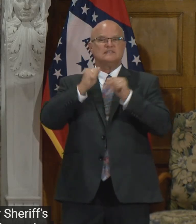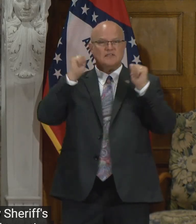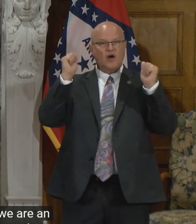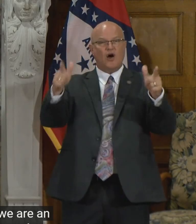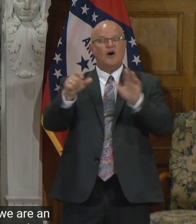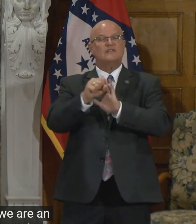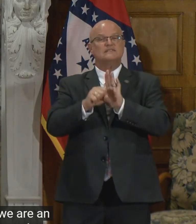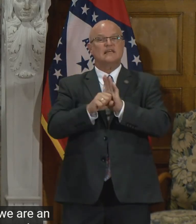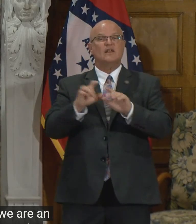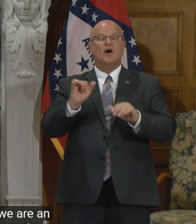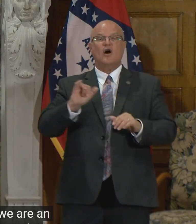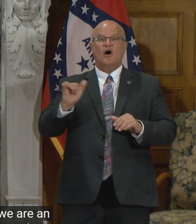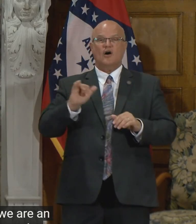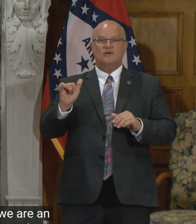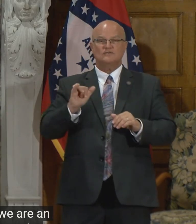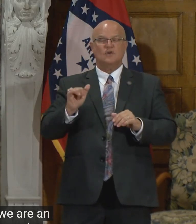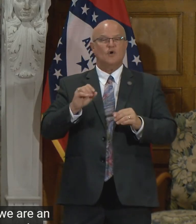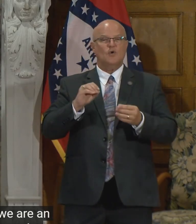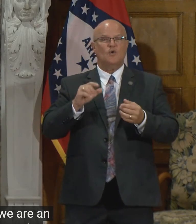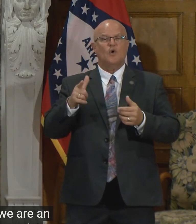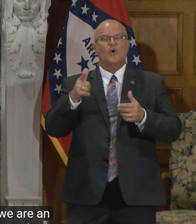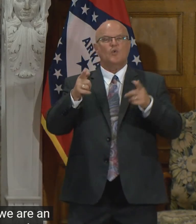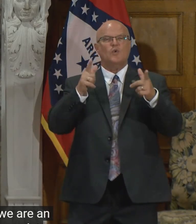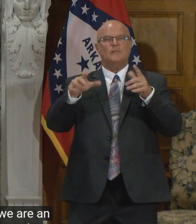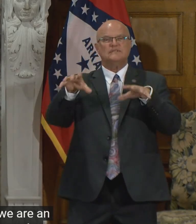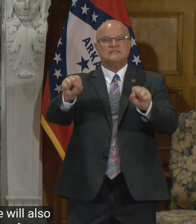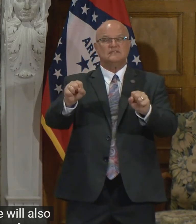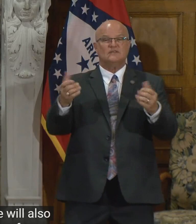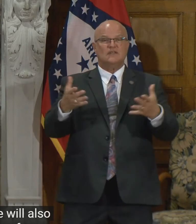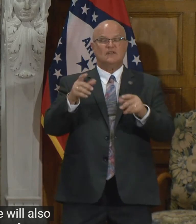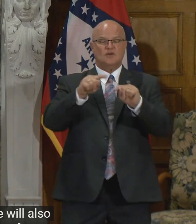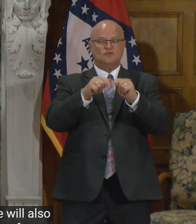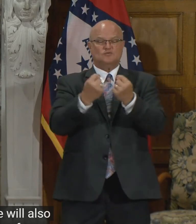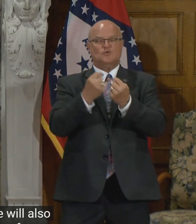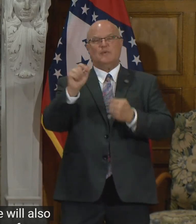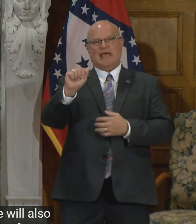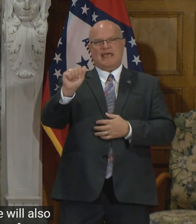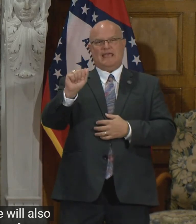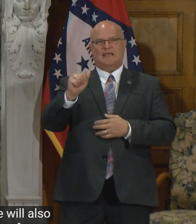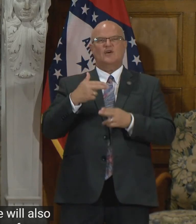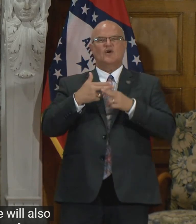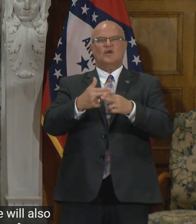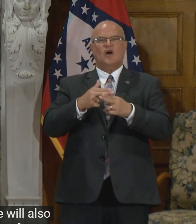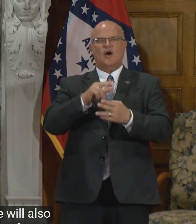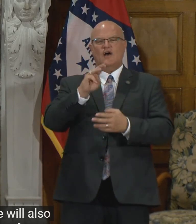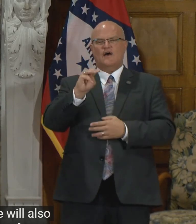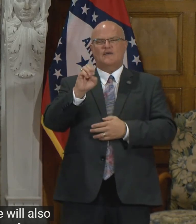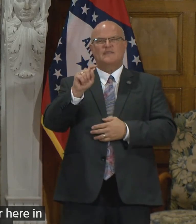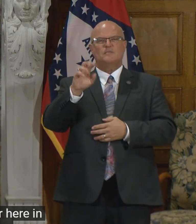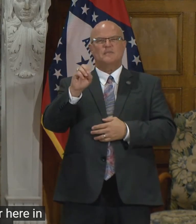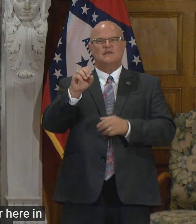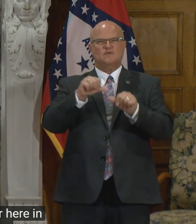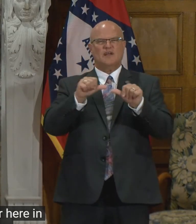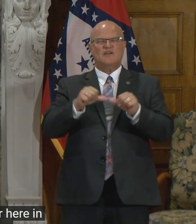Will also pull some numbers as far as weapons seizures for here in troop a, troop A, what we call the metro area, it's really 4 counties.